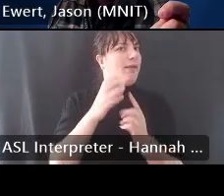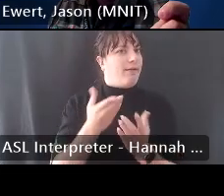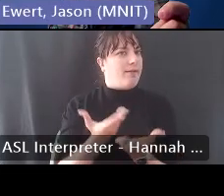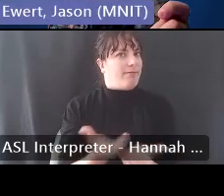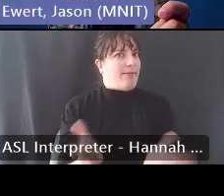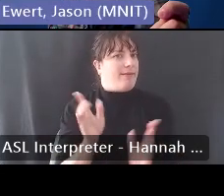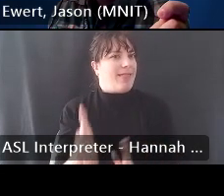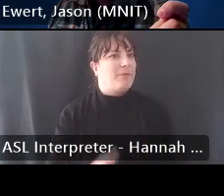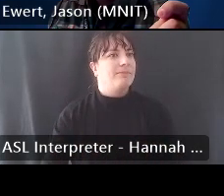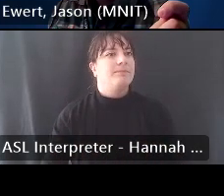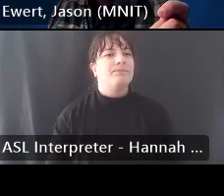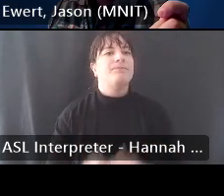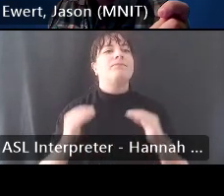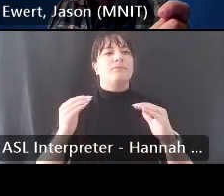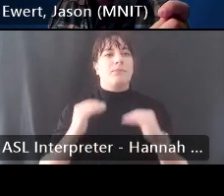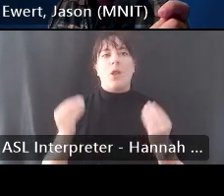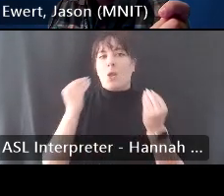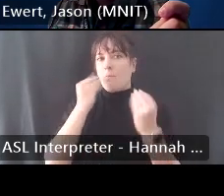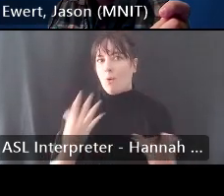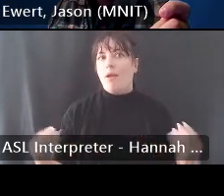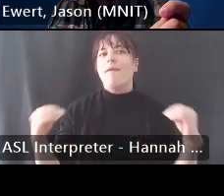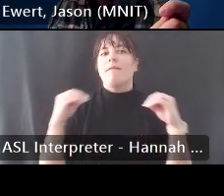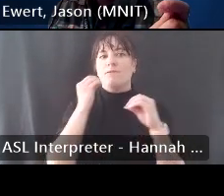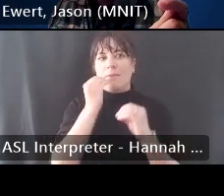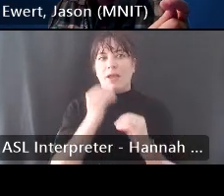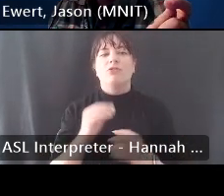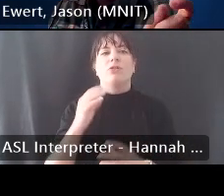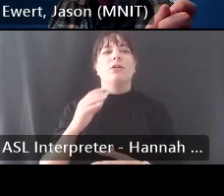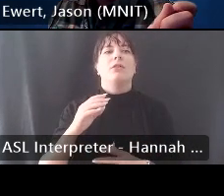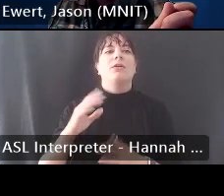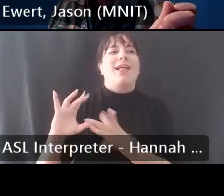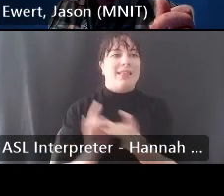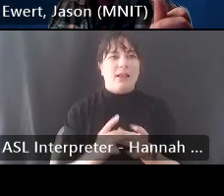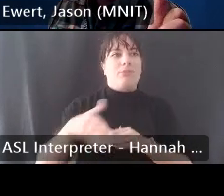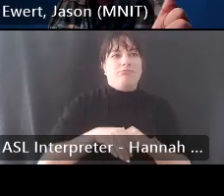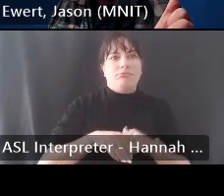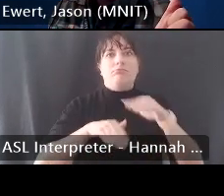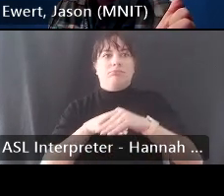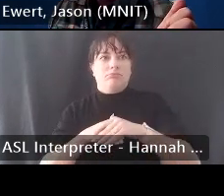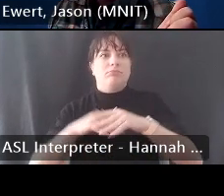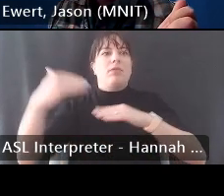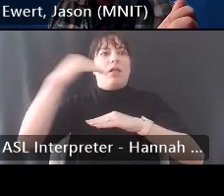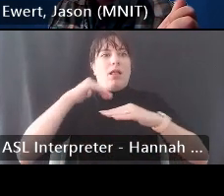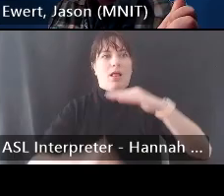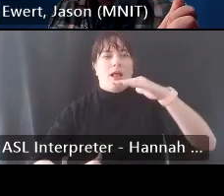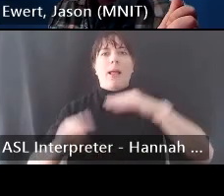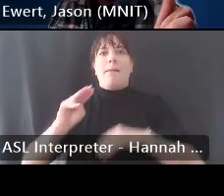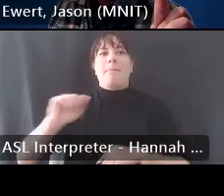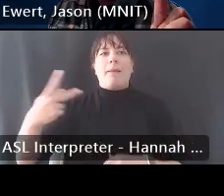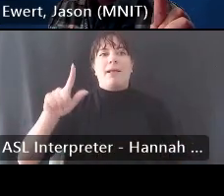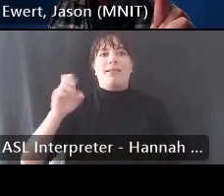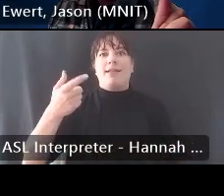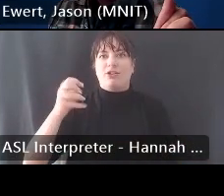More information on background, data sources, and links CI-MAP. Heading level 3, map legend. Percent of people with a disability.